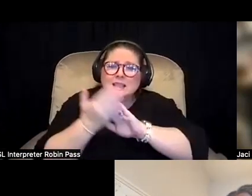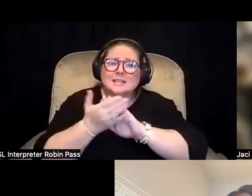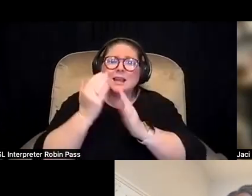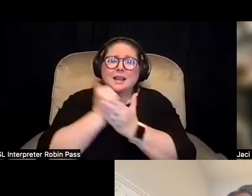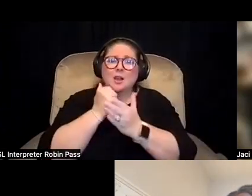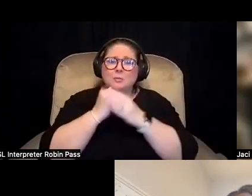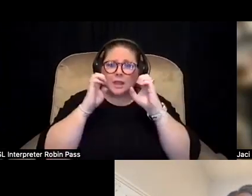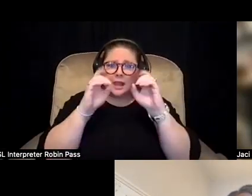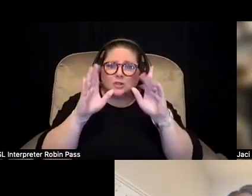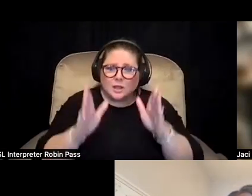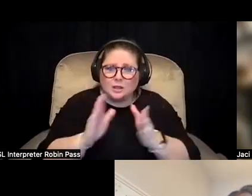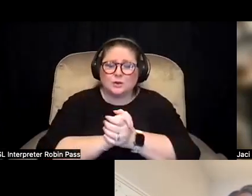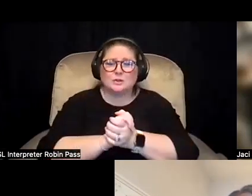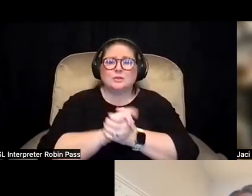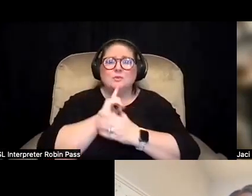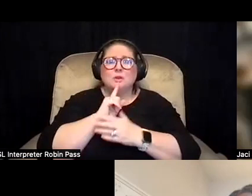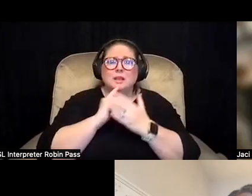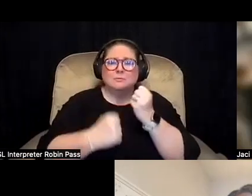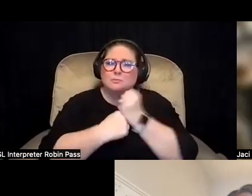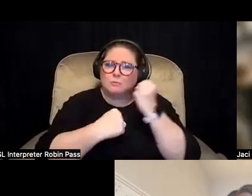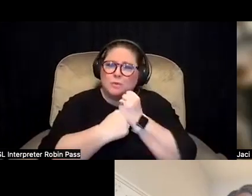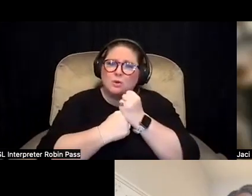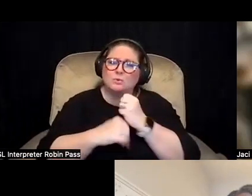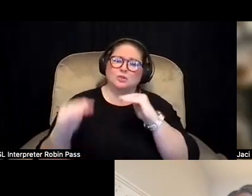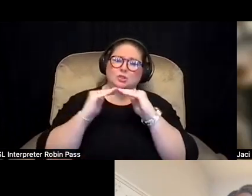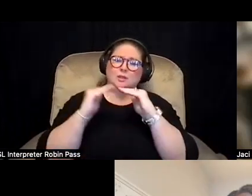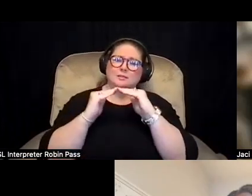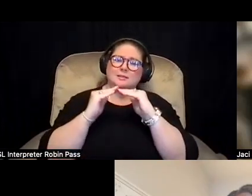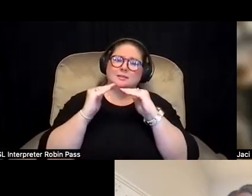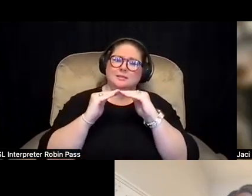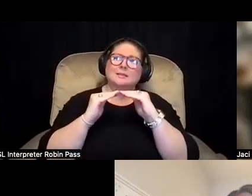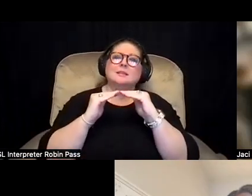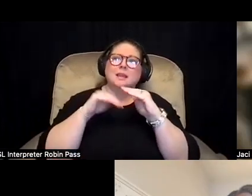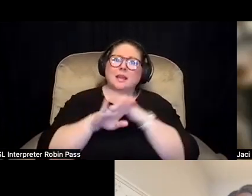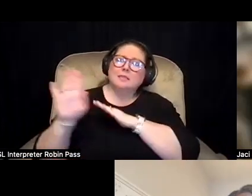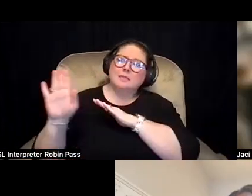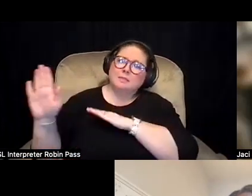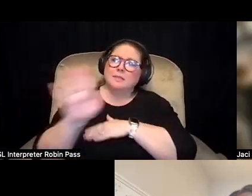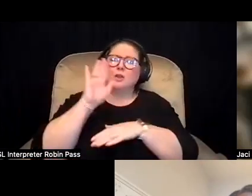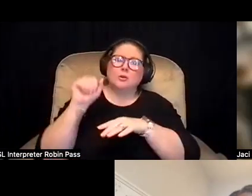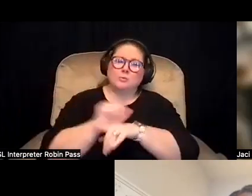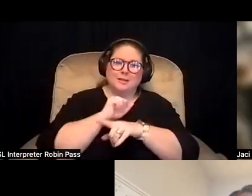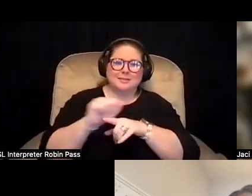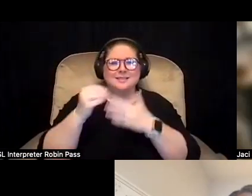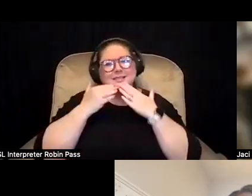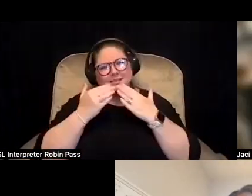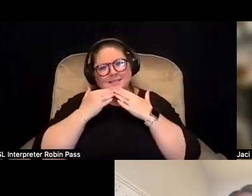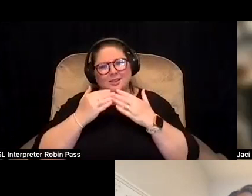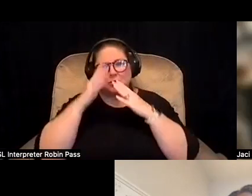um really promote justice and equity in their practice and to create inclusive and you know